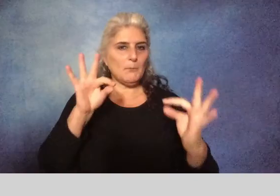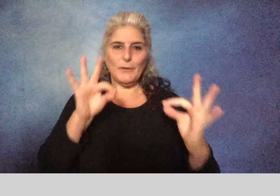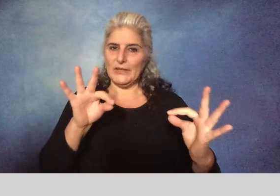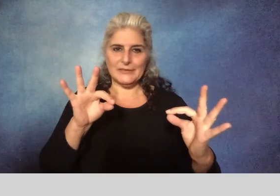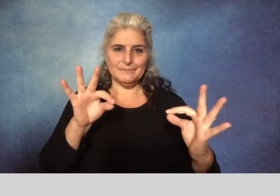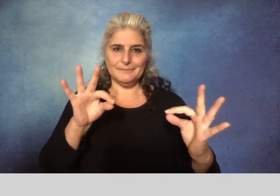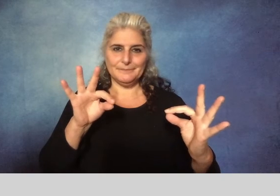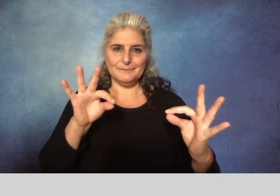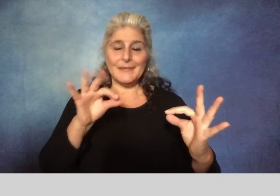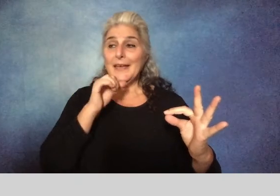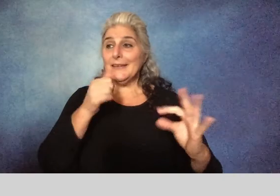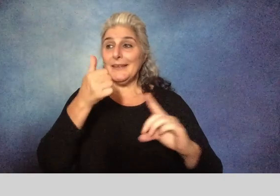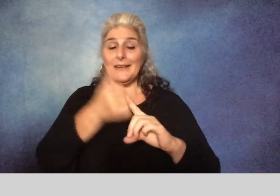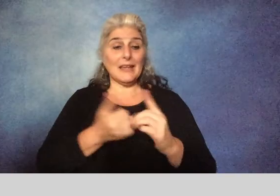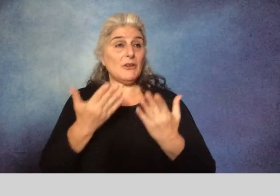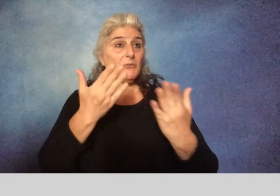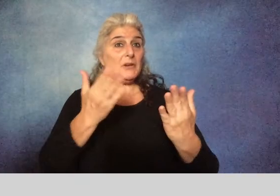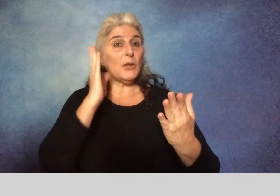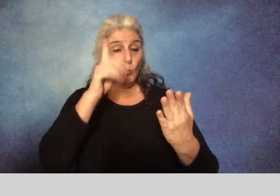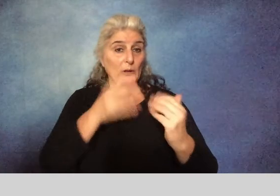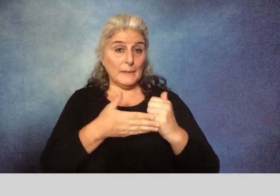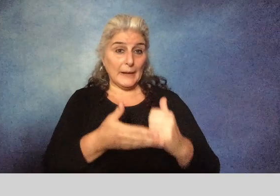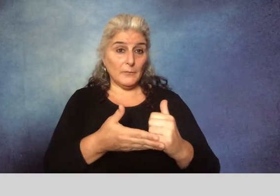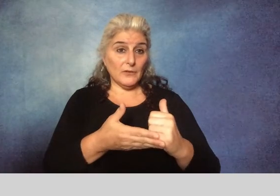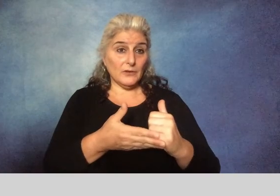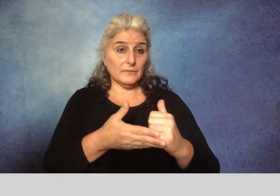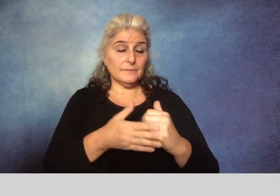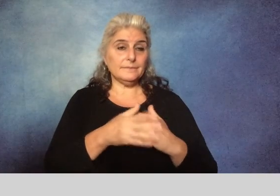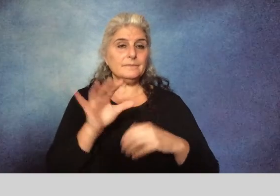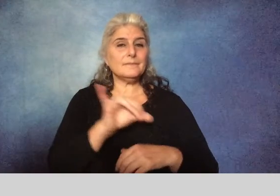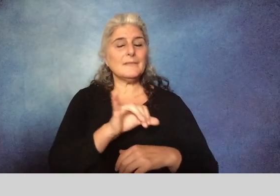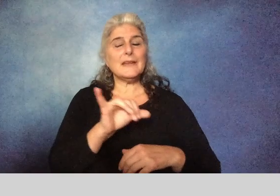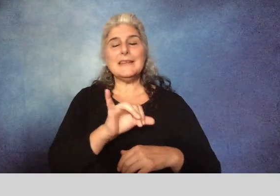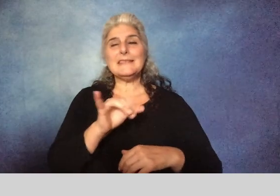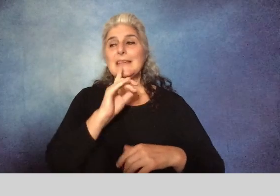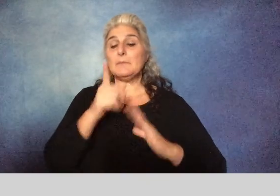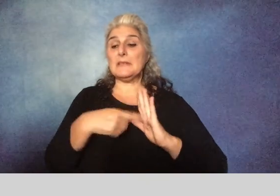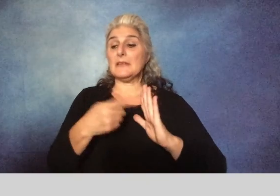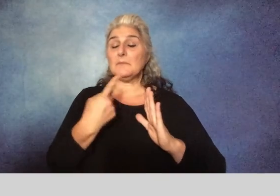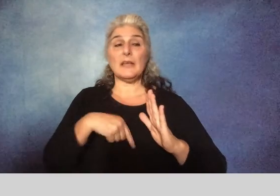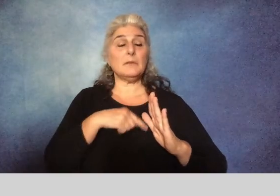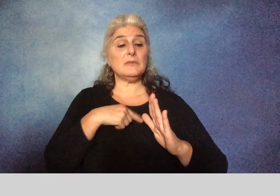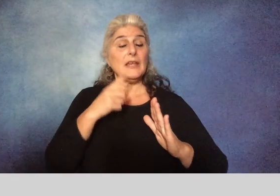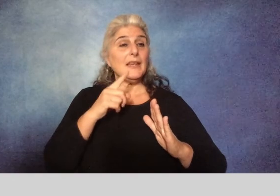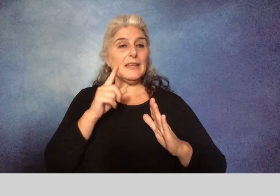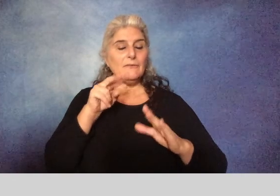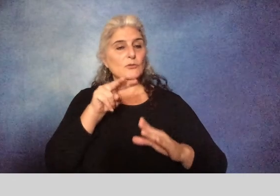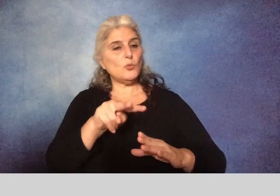and not every single recommendation will be useful. Similar to how most of us don't click on every movie or show